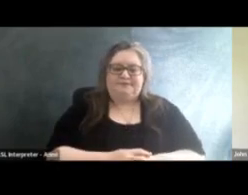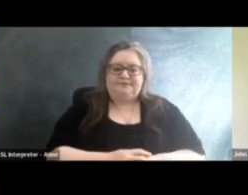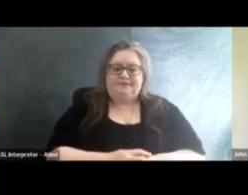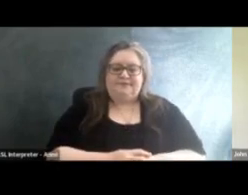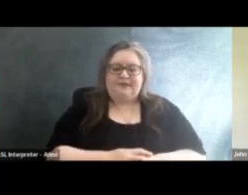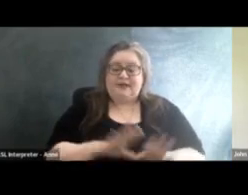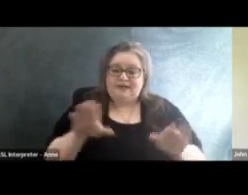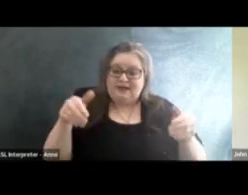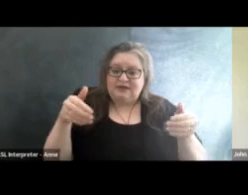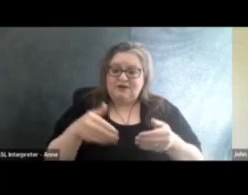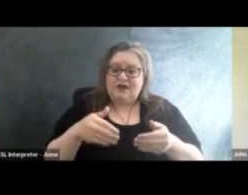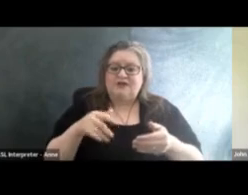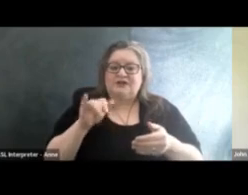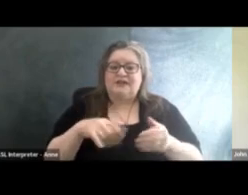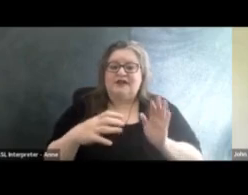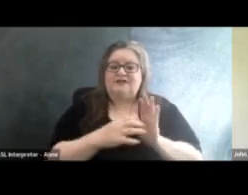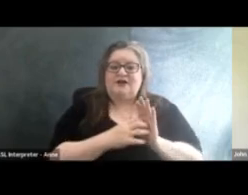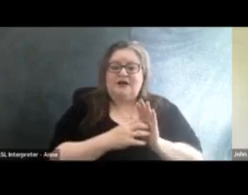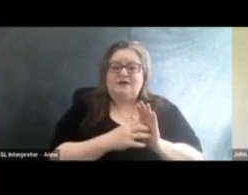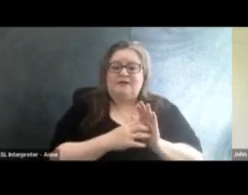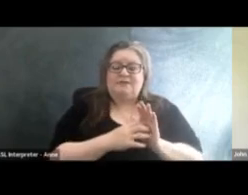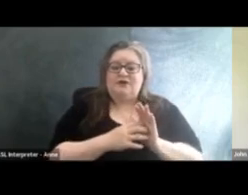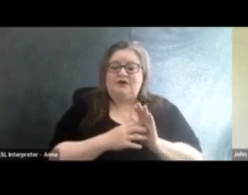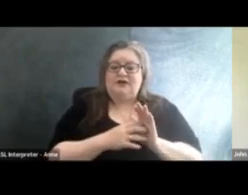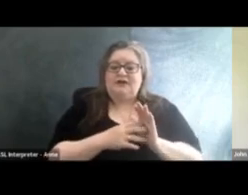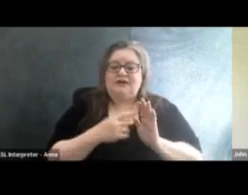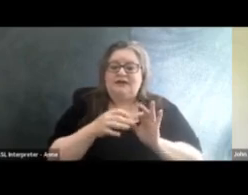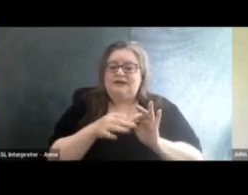introduction, in that chapter, it indicates that cognitive